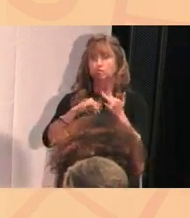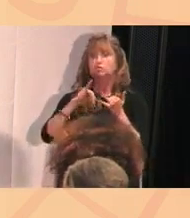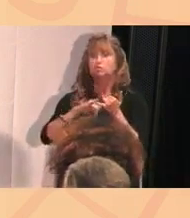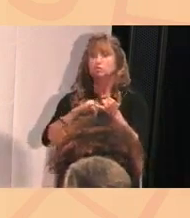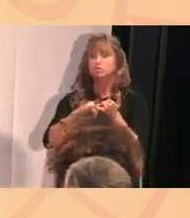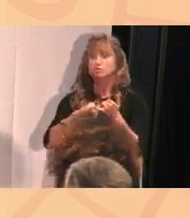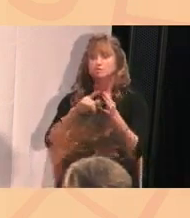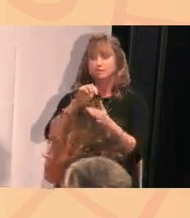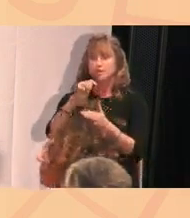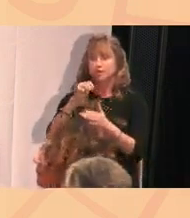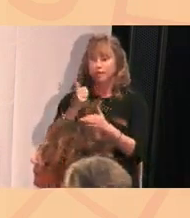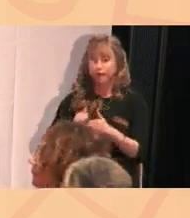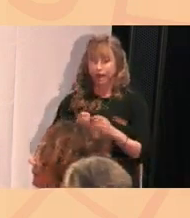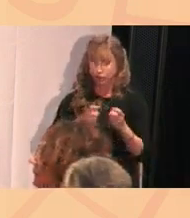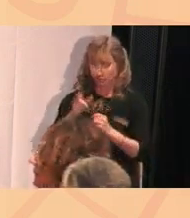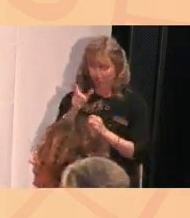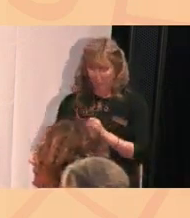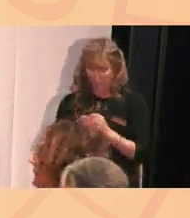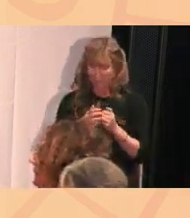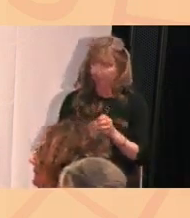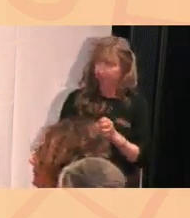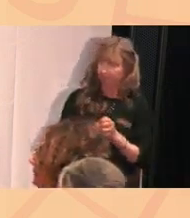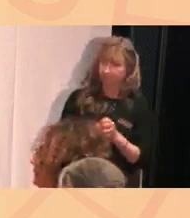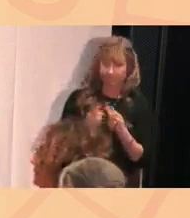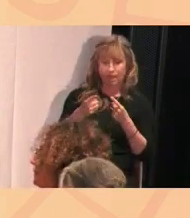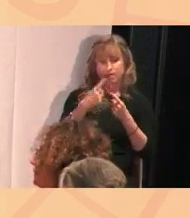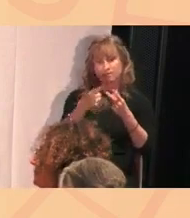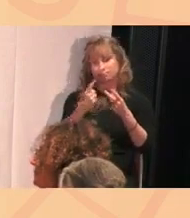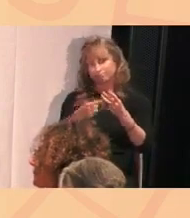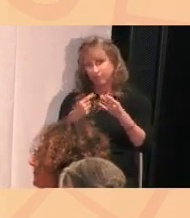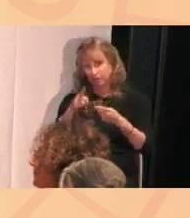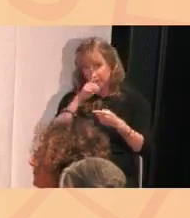was a project initiated by Swiss curator Bernhard Luthi,